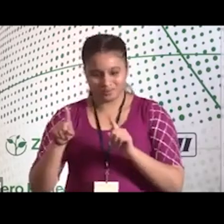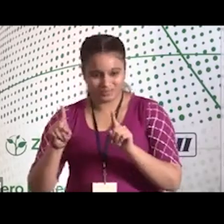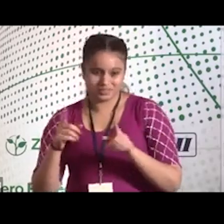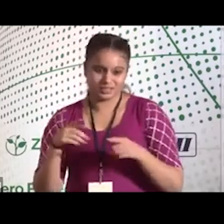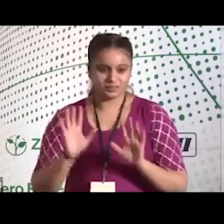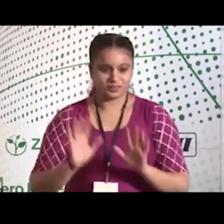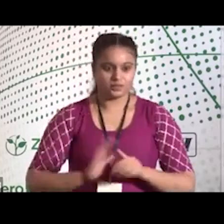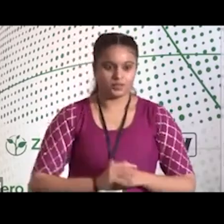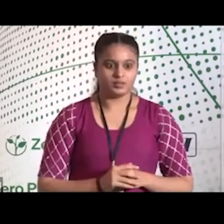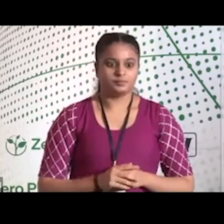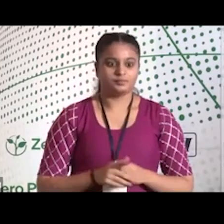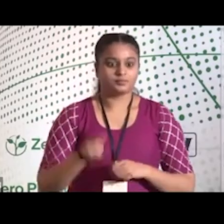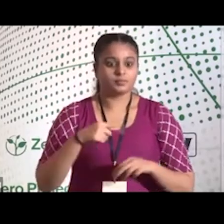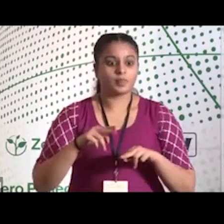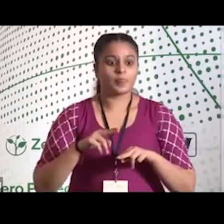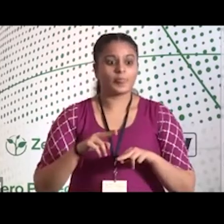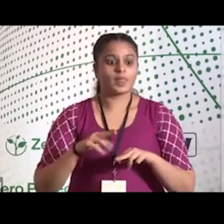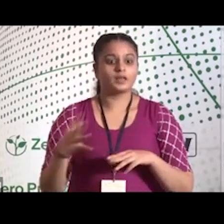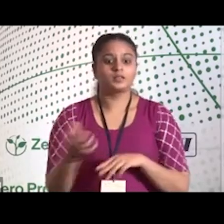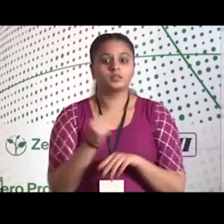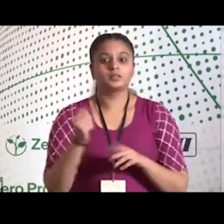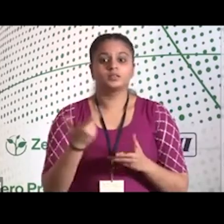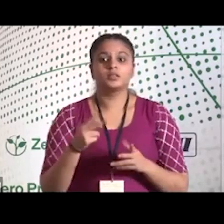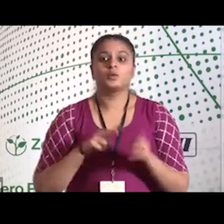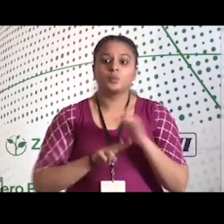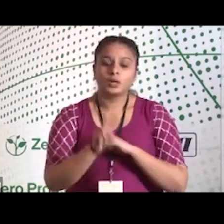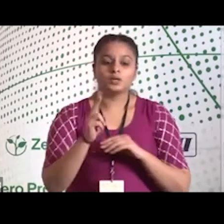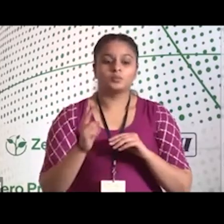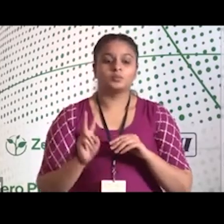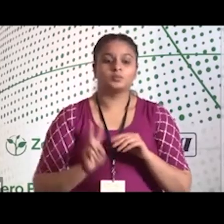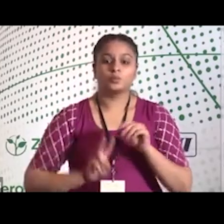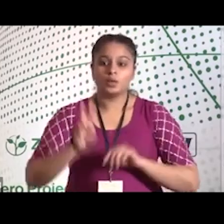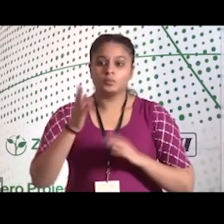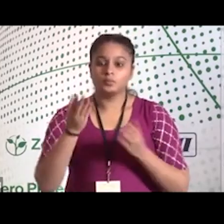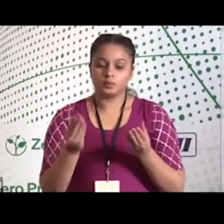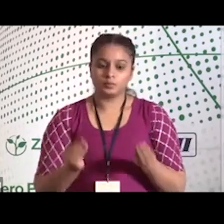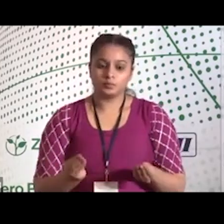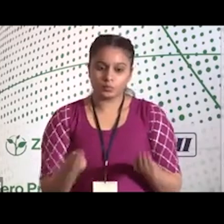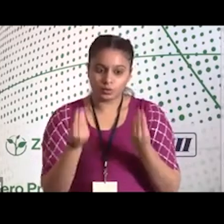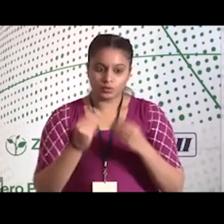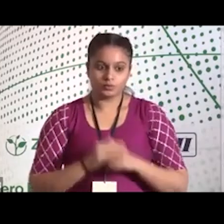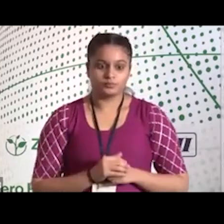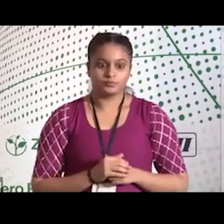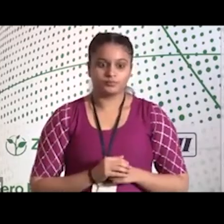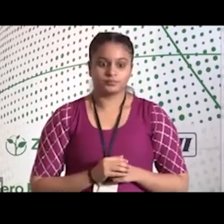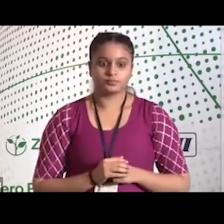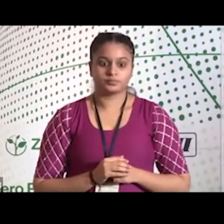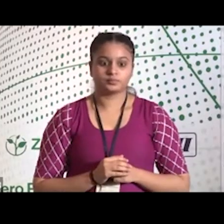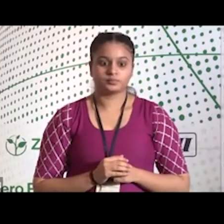we have found to be most valuable when we have met them where they are act